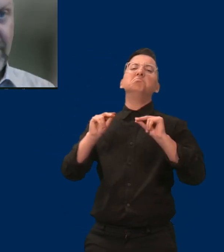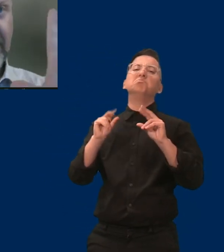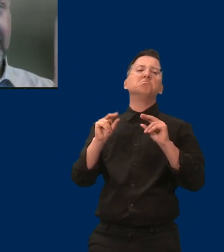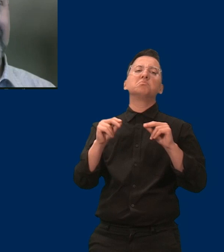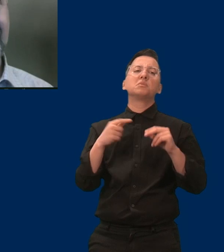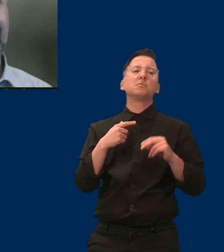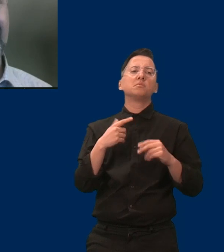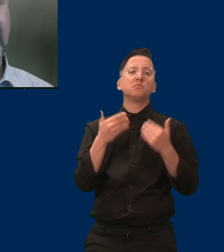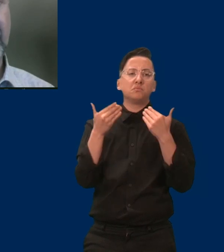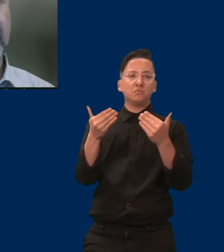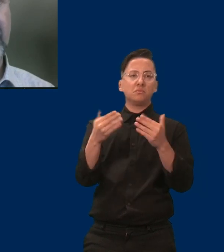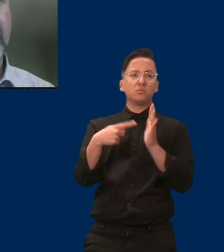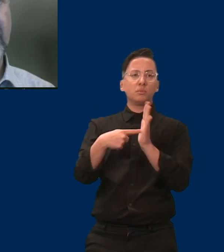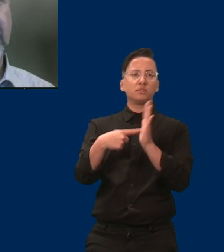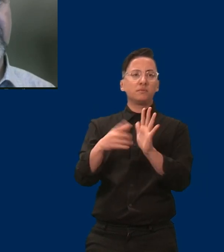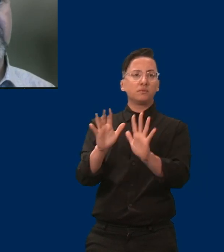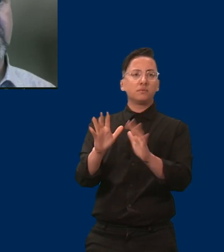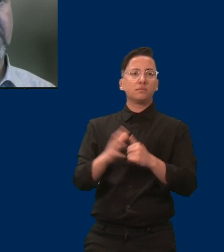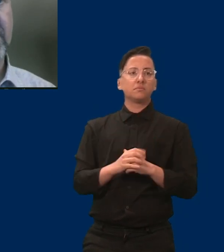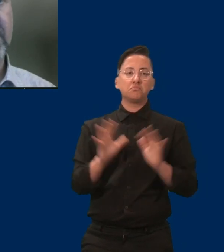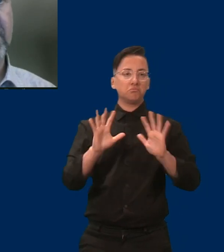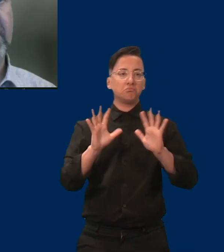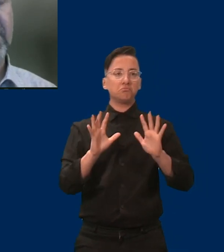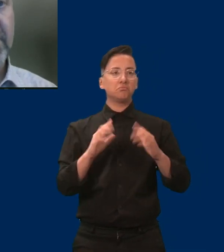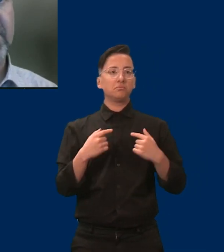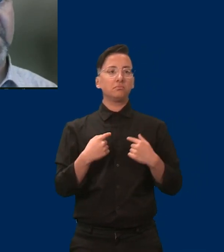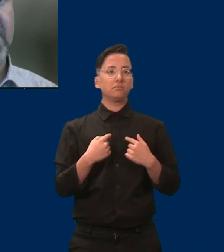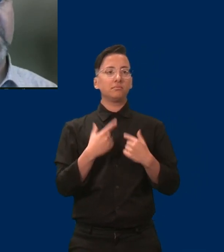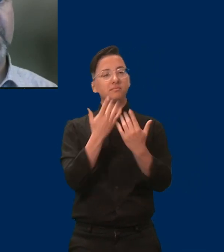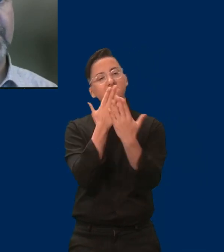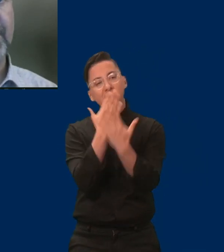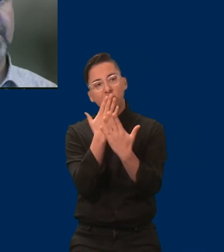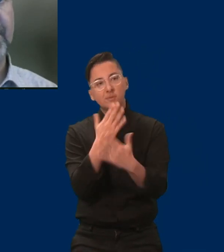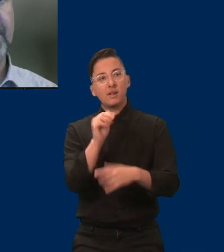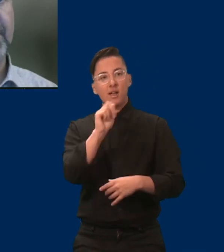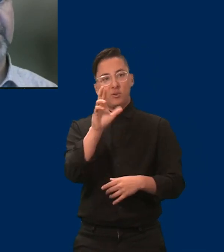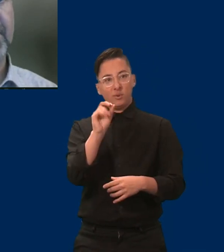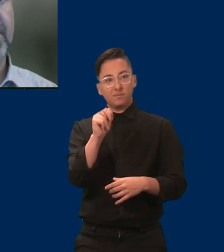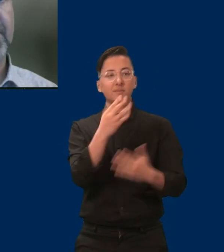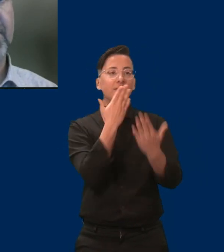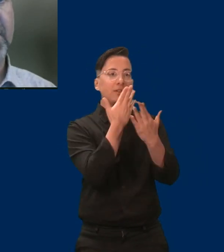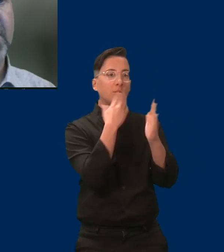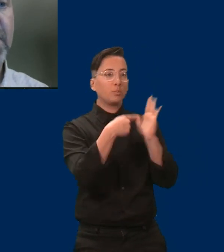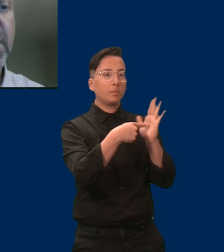Aaron and Representative Freiberg, for being here today in partnership